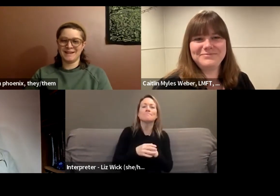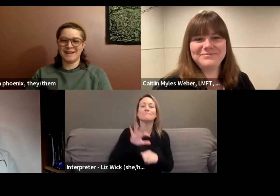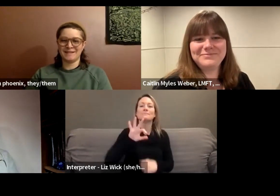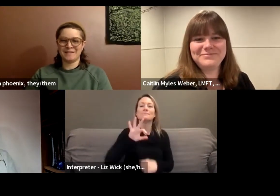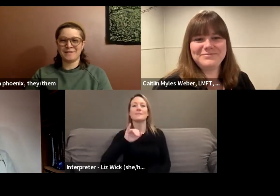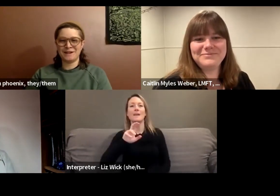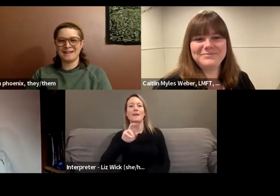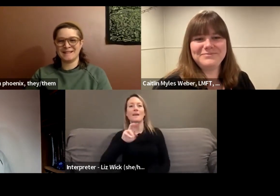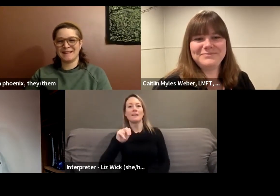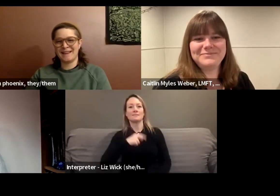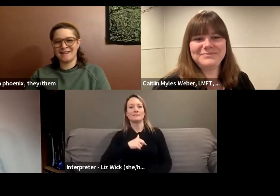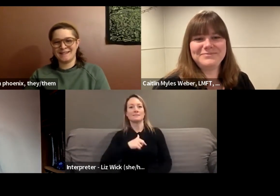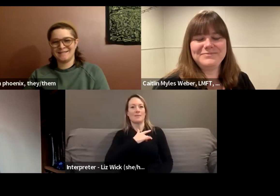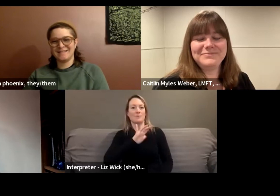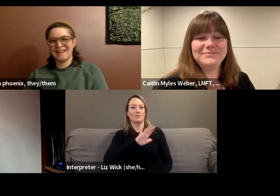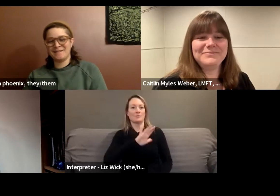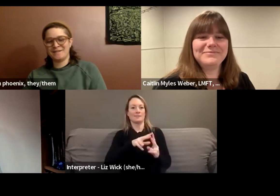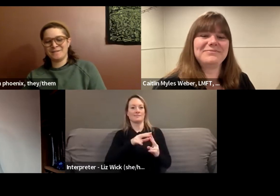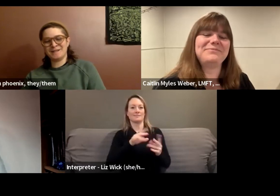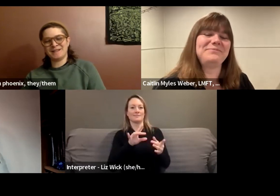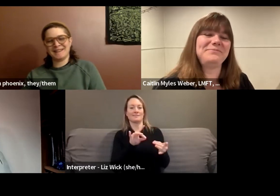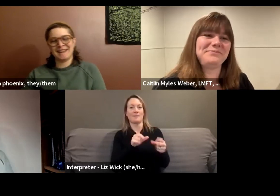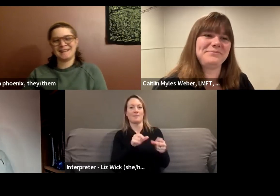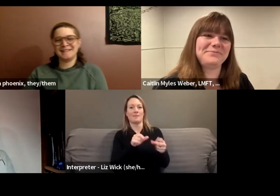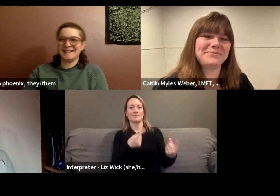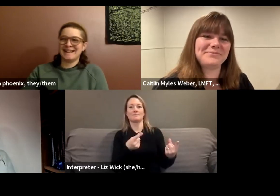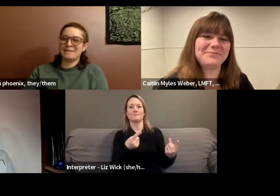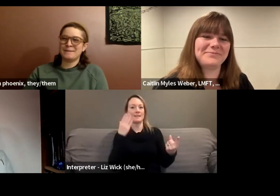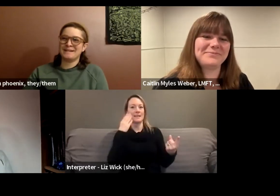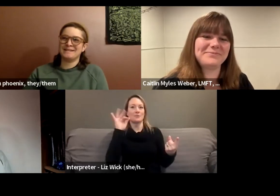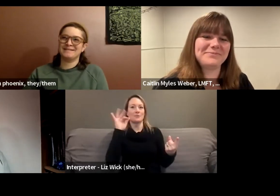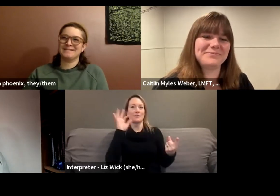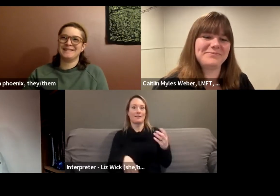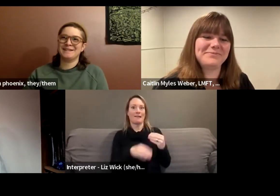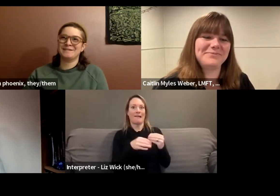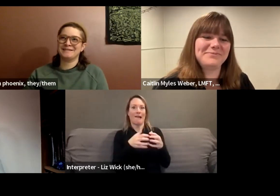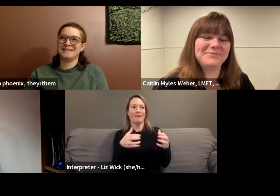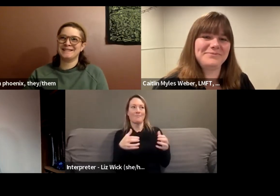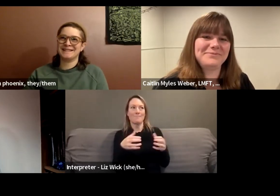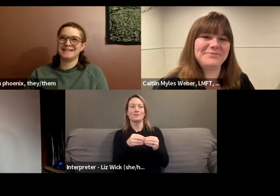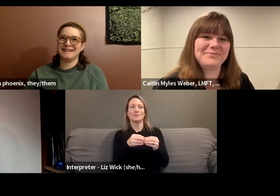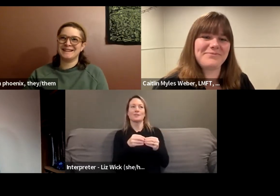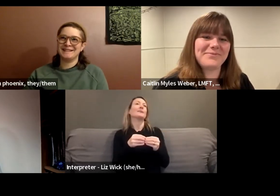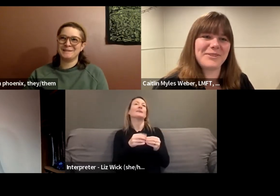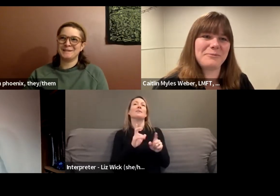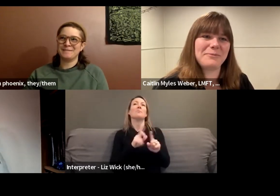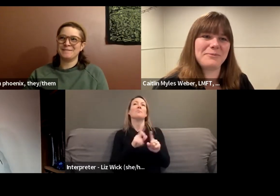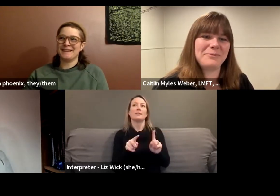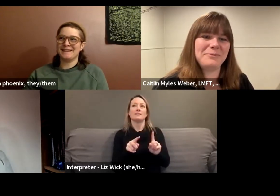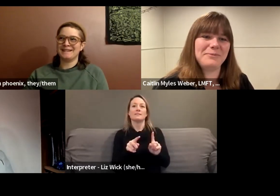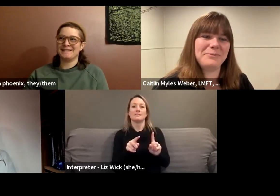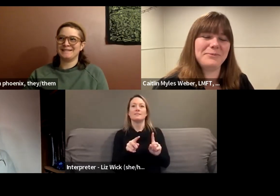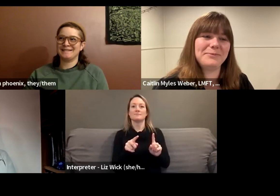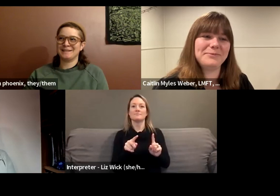and Caitlyn have already said and I don't know how much I can add to that, but you know, there's something